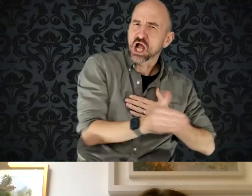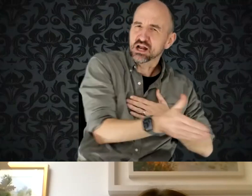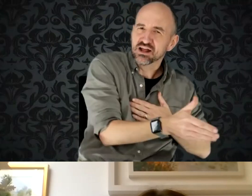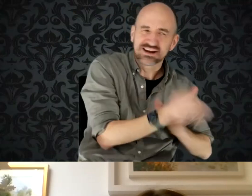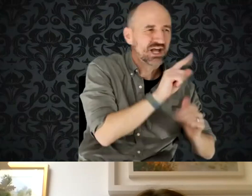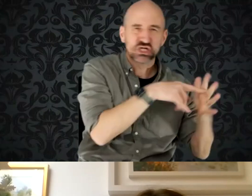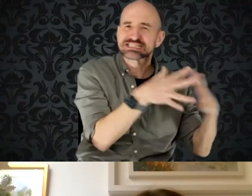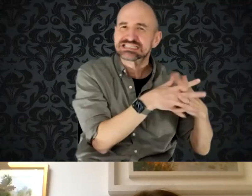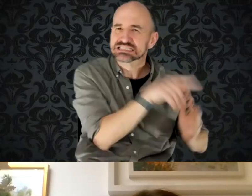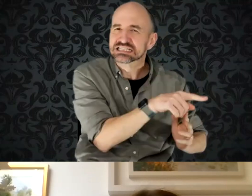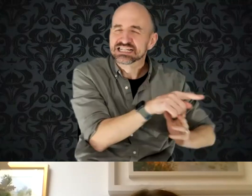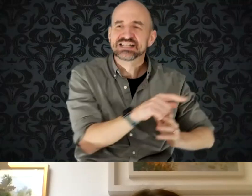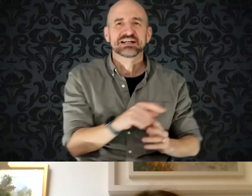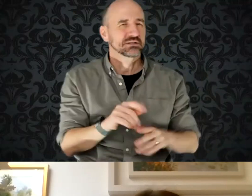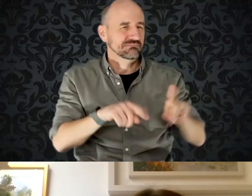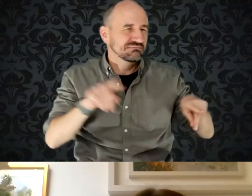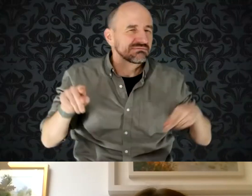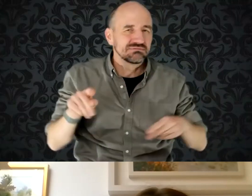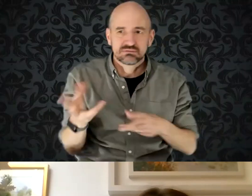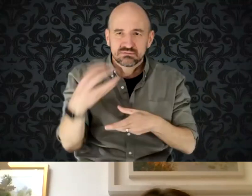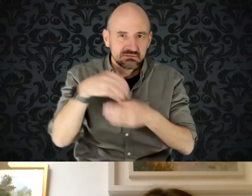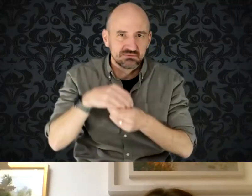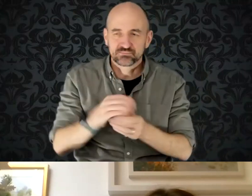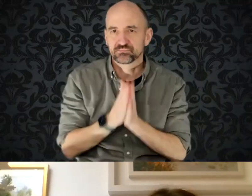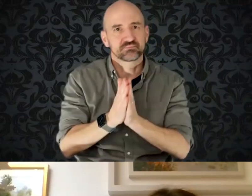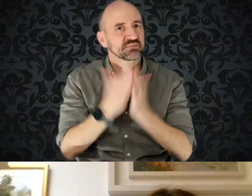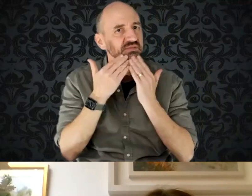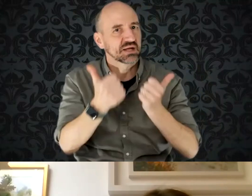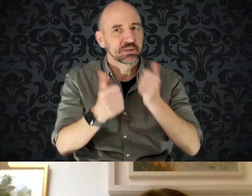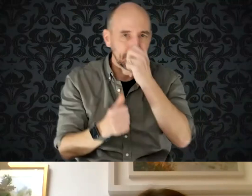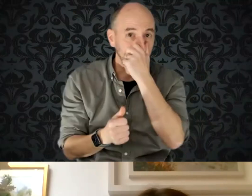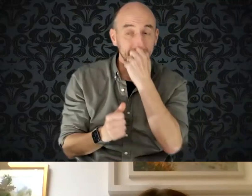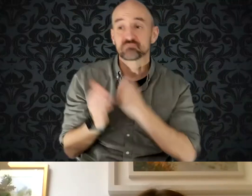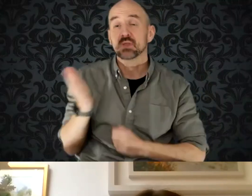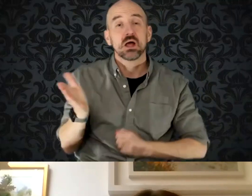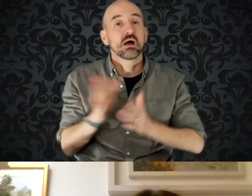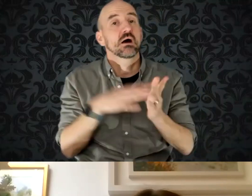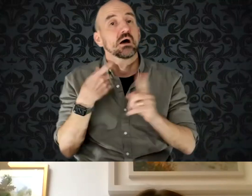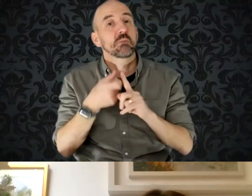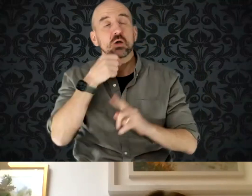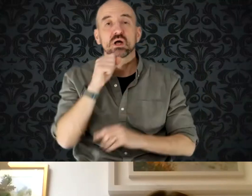introduce someone what things to pick out, but the most weekend being most innovative landscape designer UK 2021,